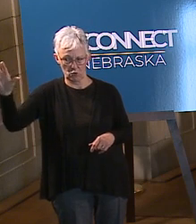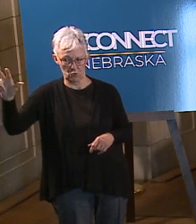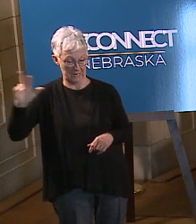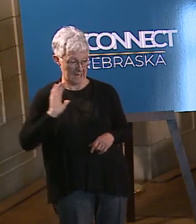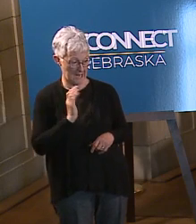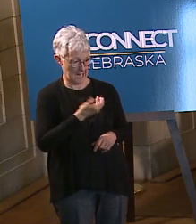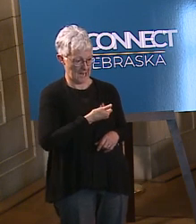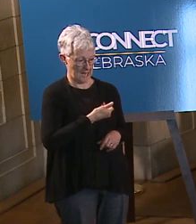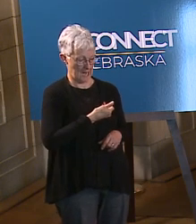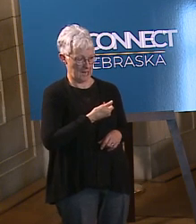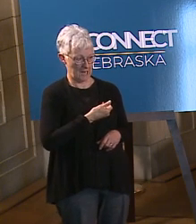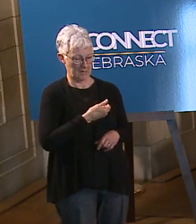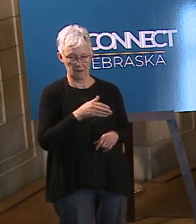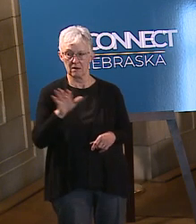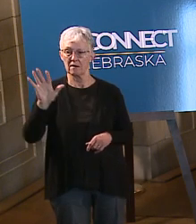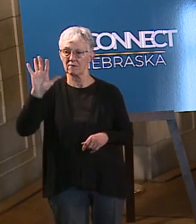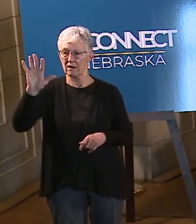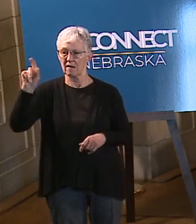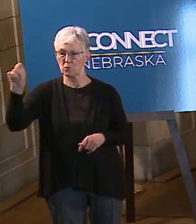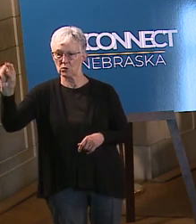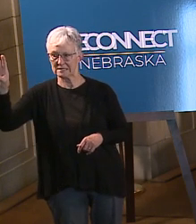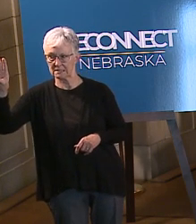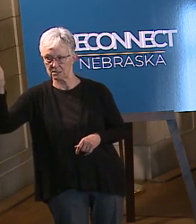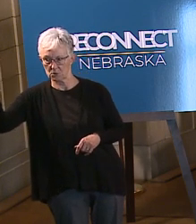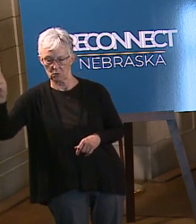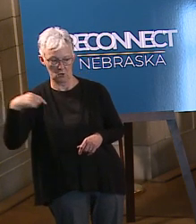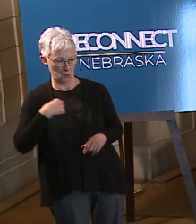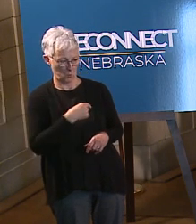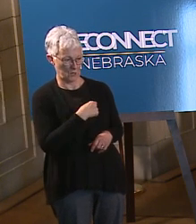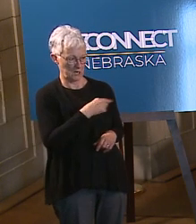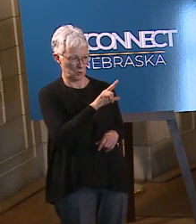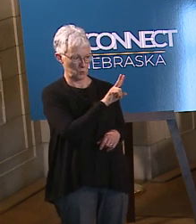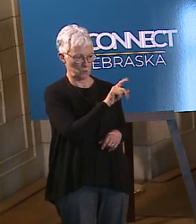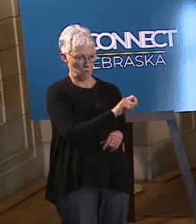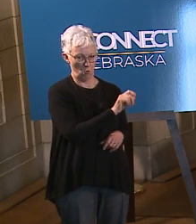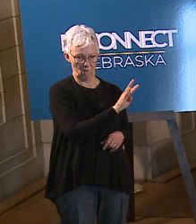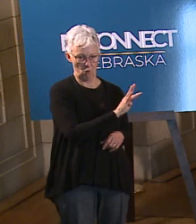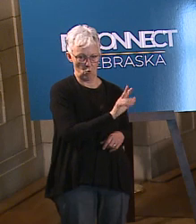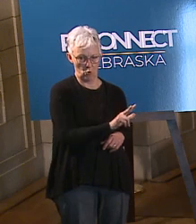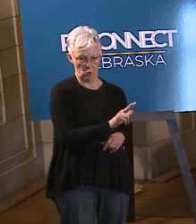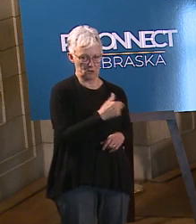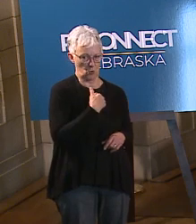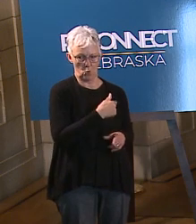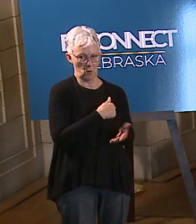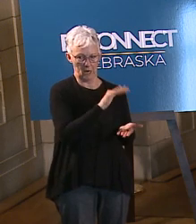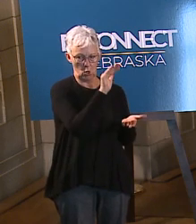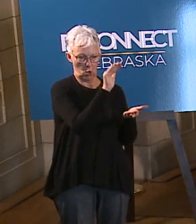CLOSELY IN PERCENTAGES FOR THE